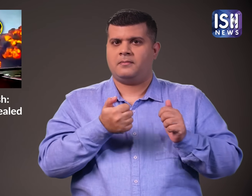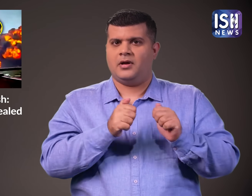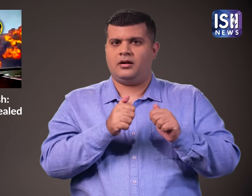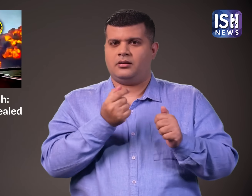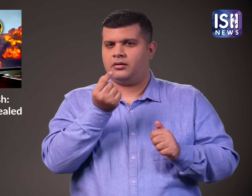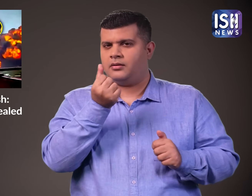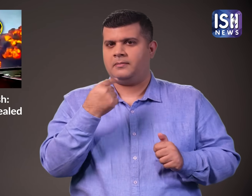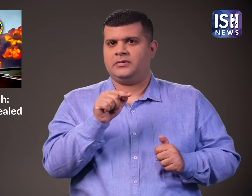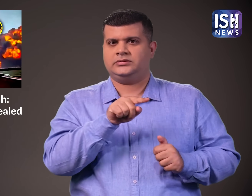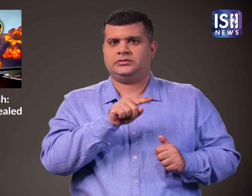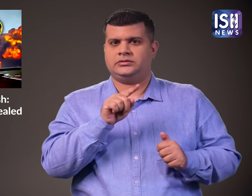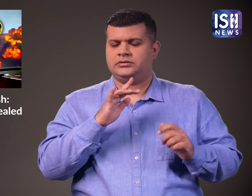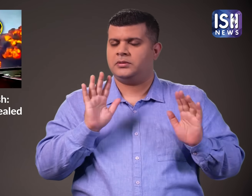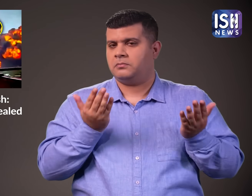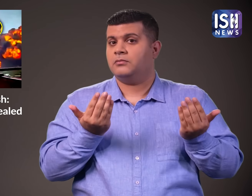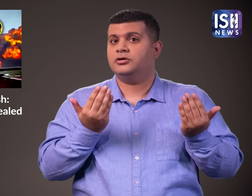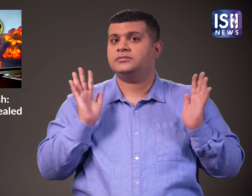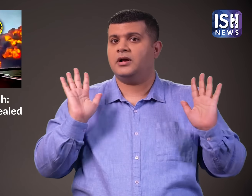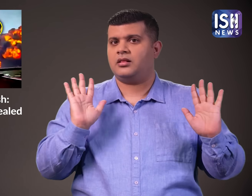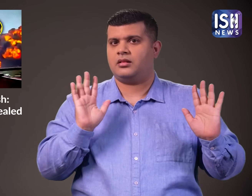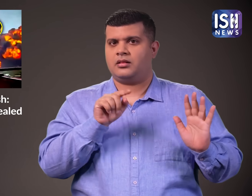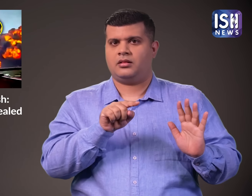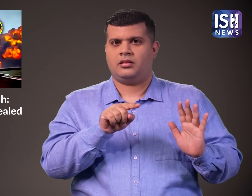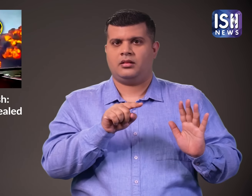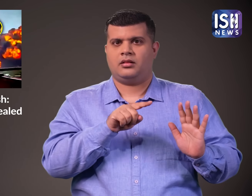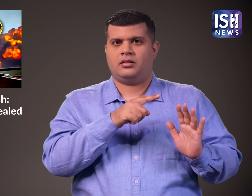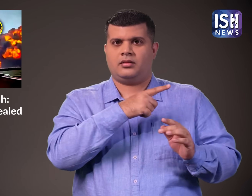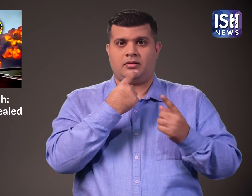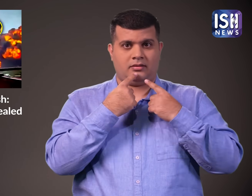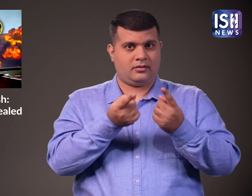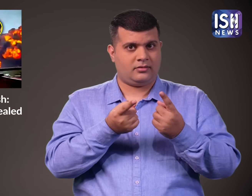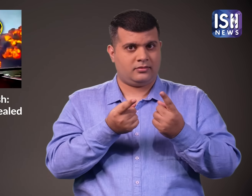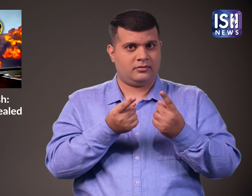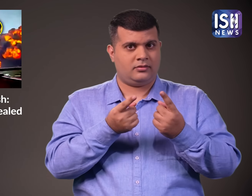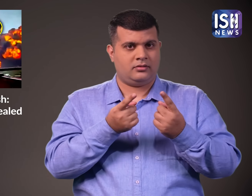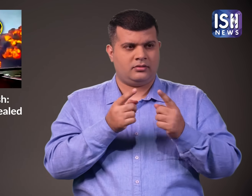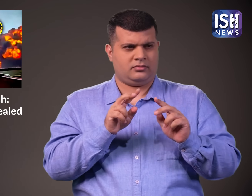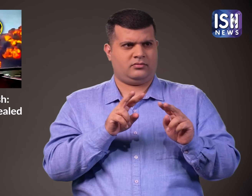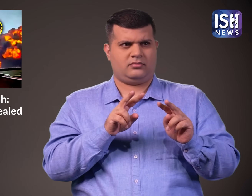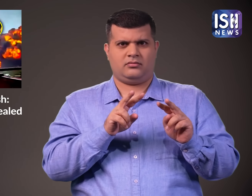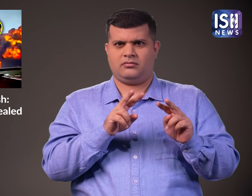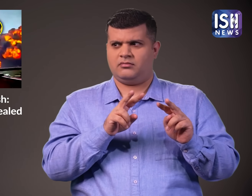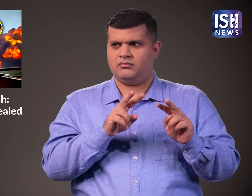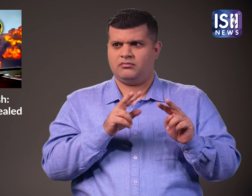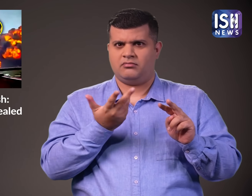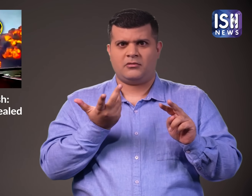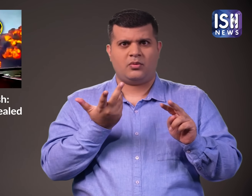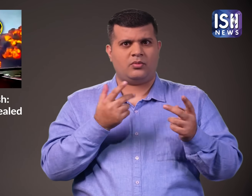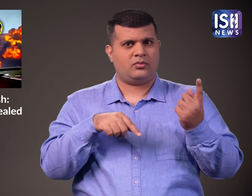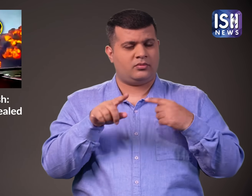Could the pilots have made a mistake? The initial report says this is a possibility. Strange!